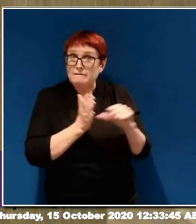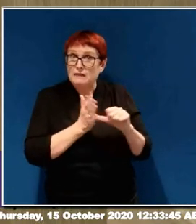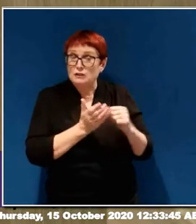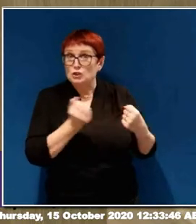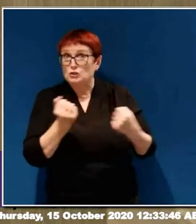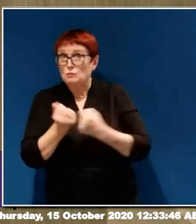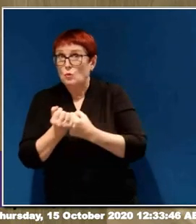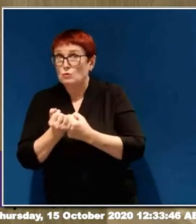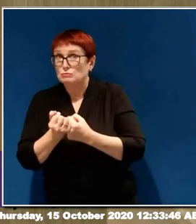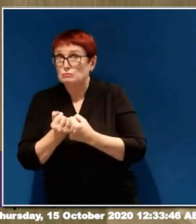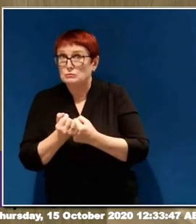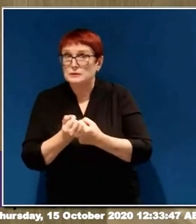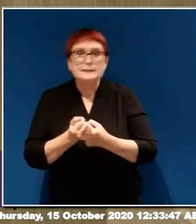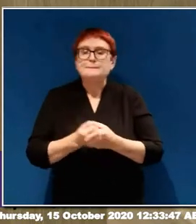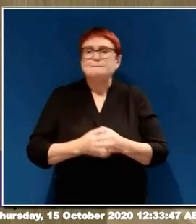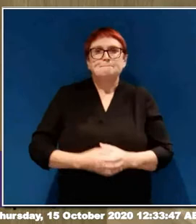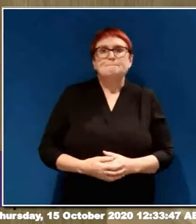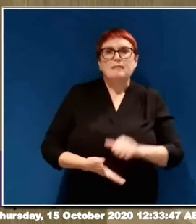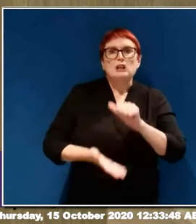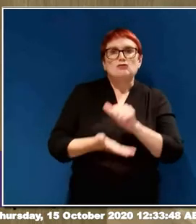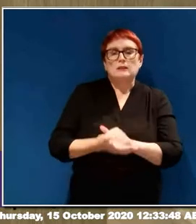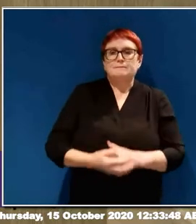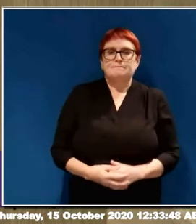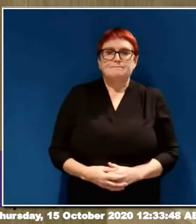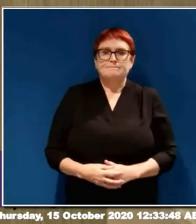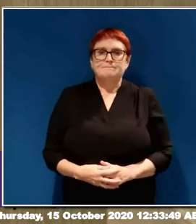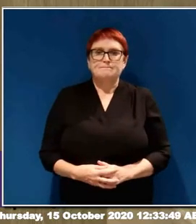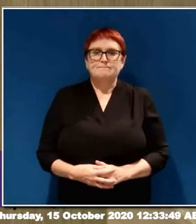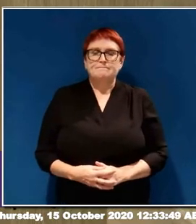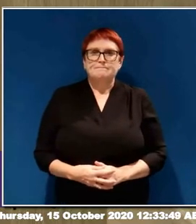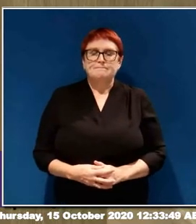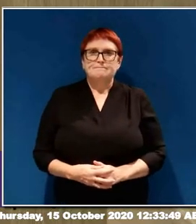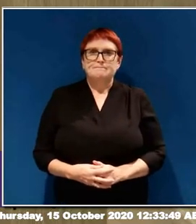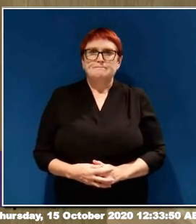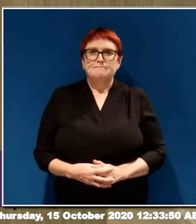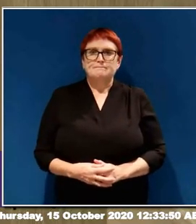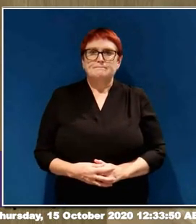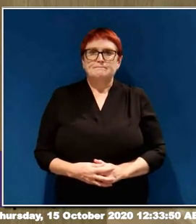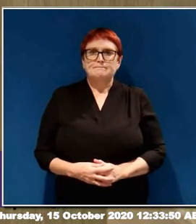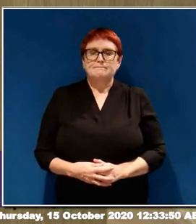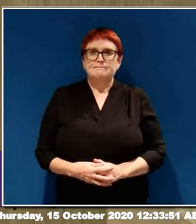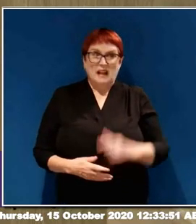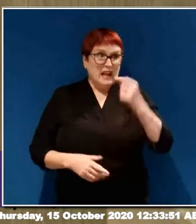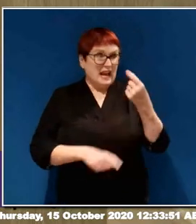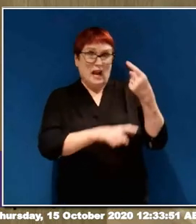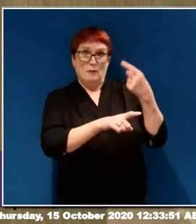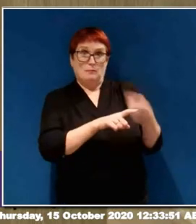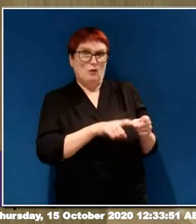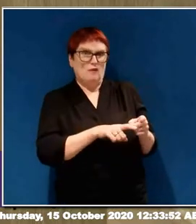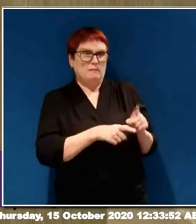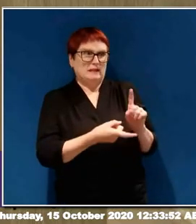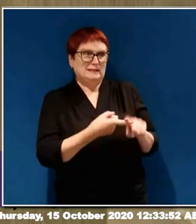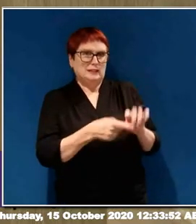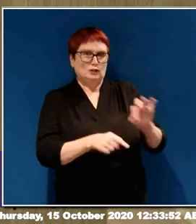You agree? There does not have to be, yes. So it's left to the school level to decide